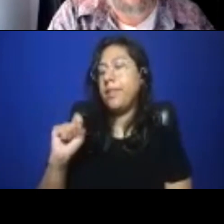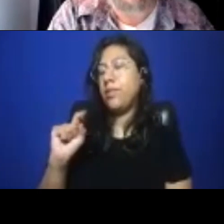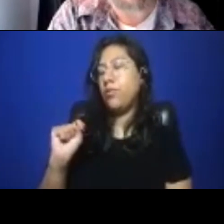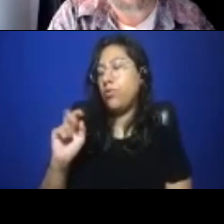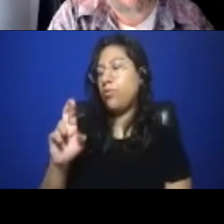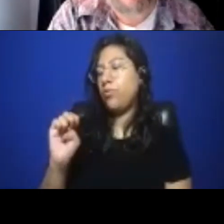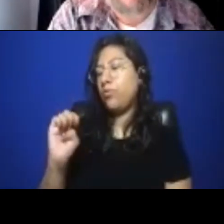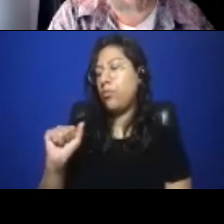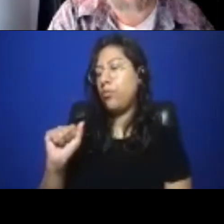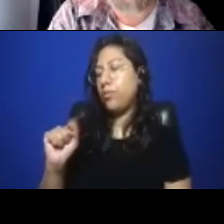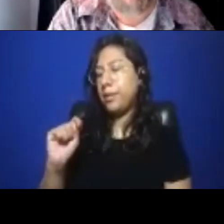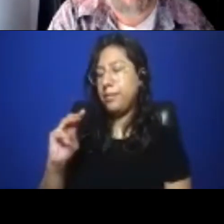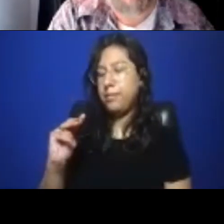What else? History.